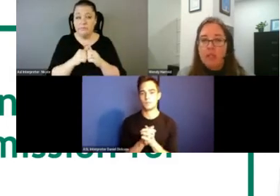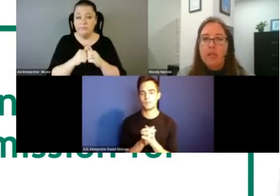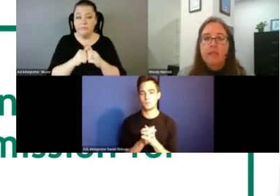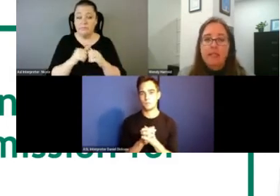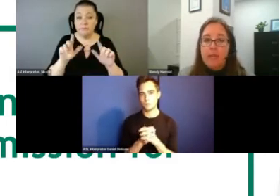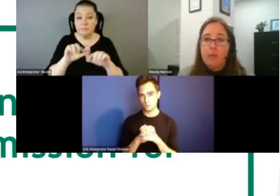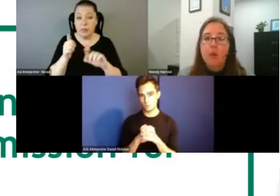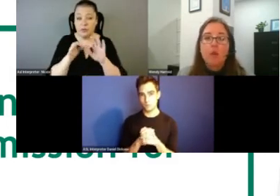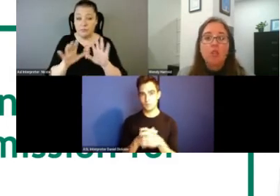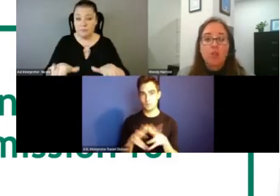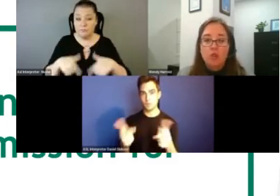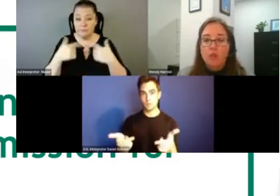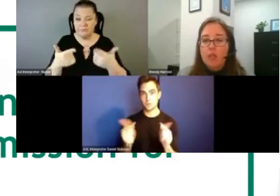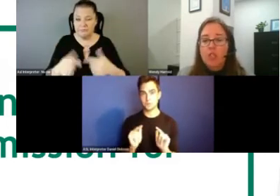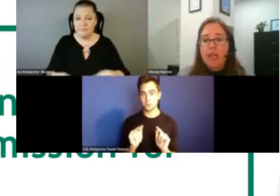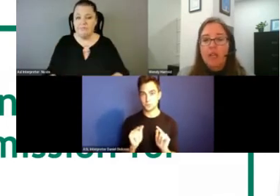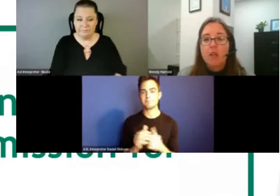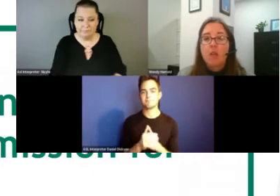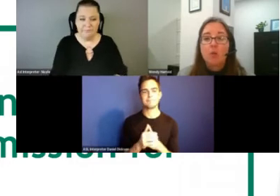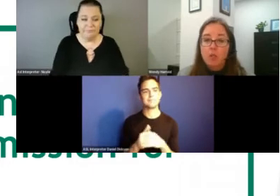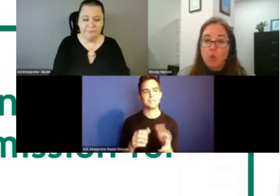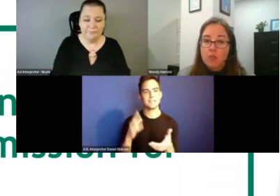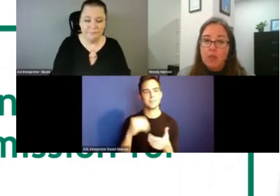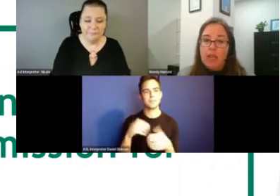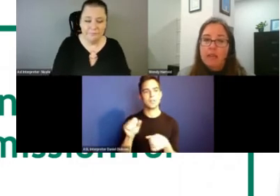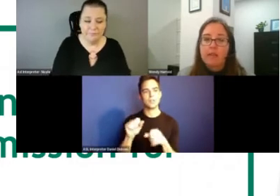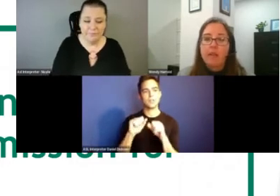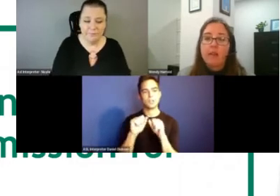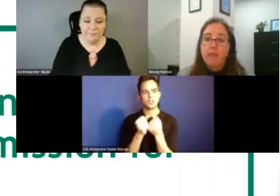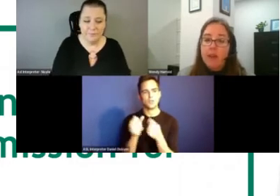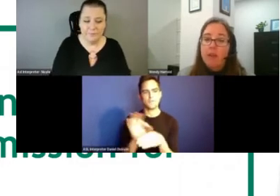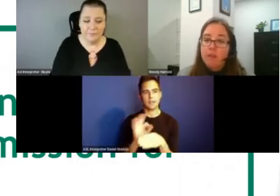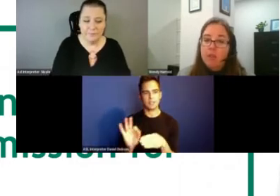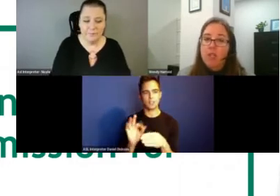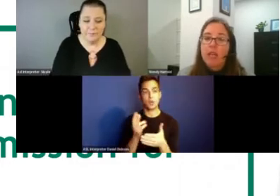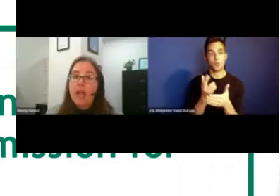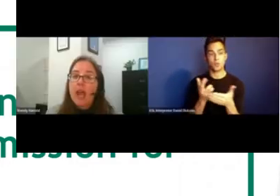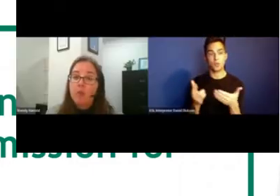illness, sleep, social functioning, resourcefulness, family functioning, and